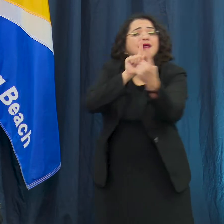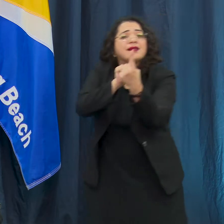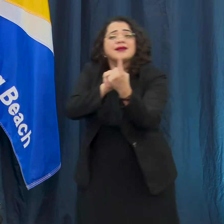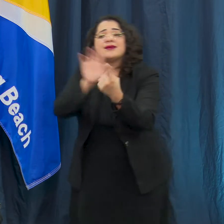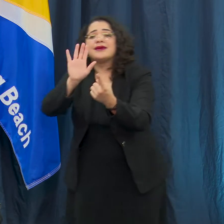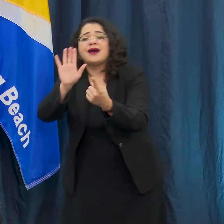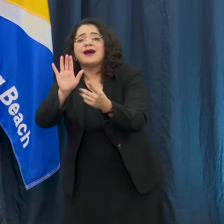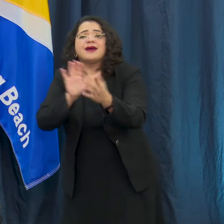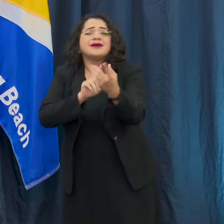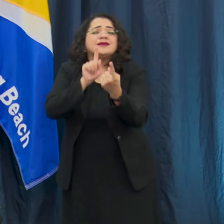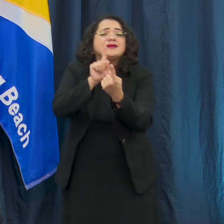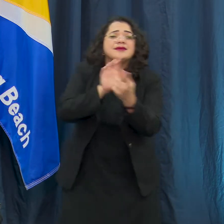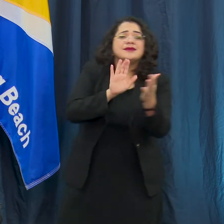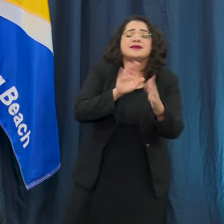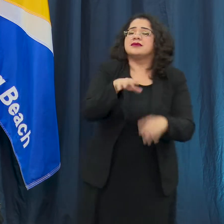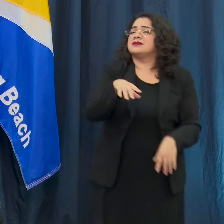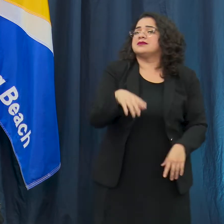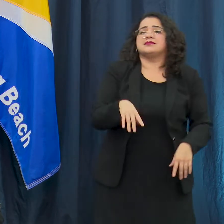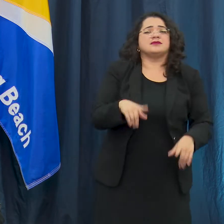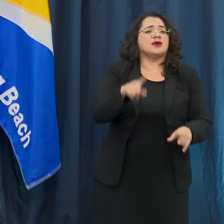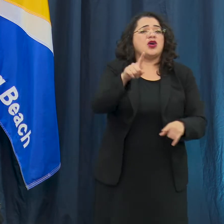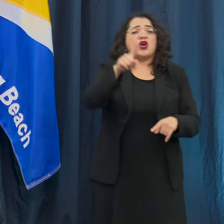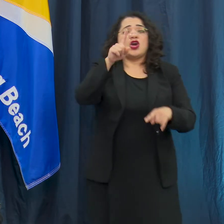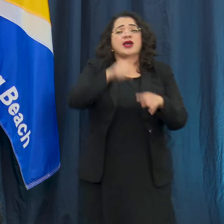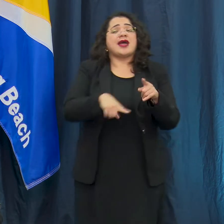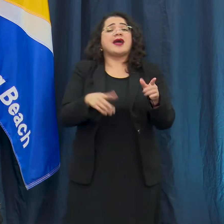closed for gathering. You cannot picnic in the park,